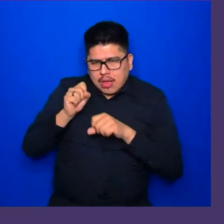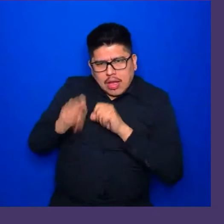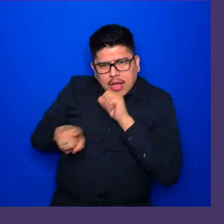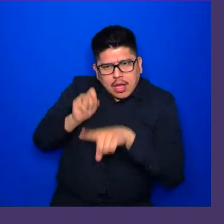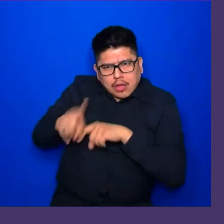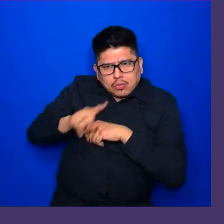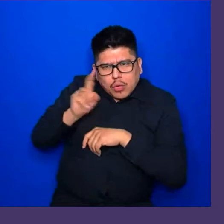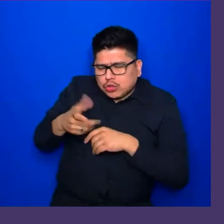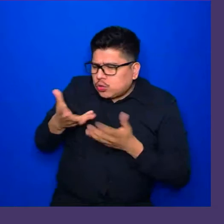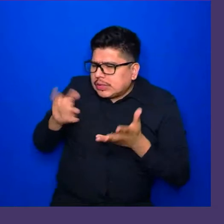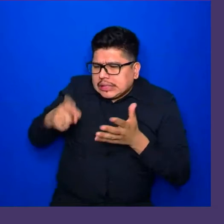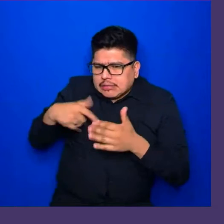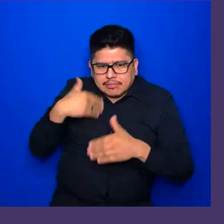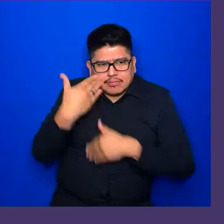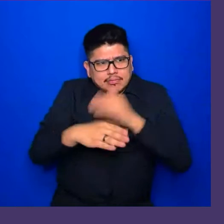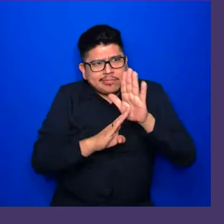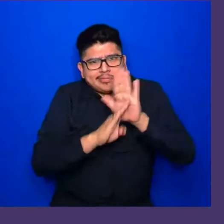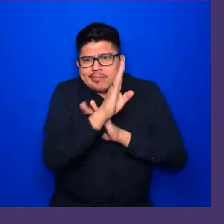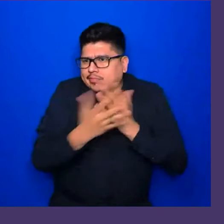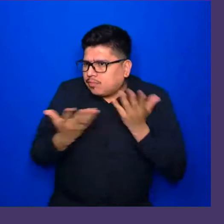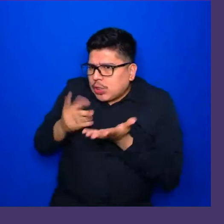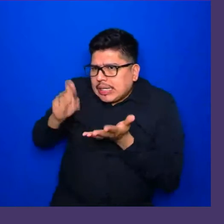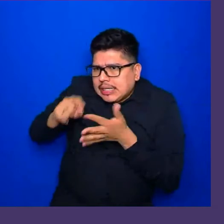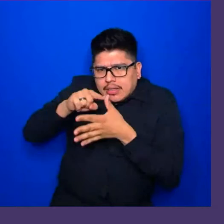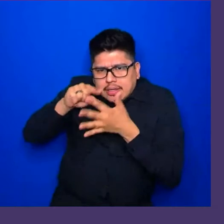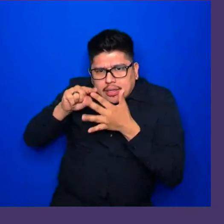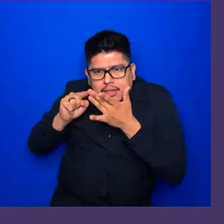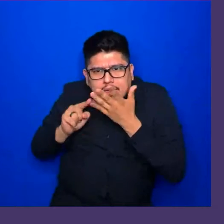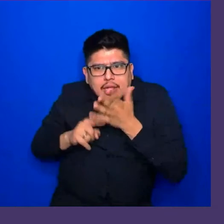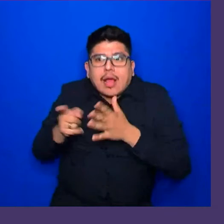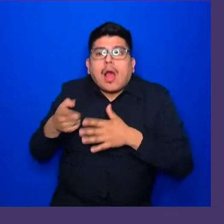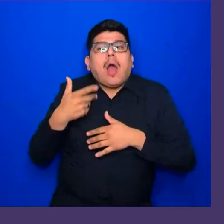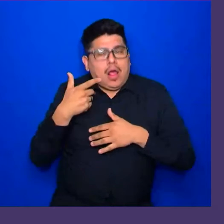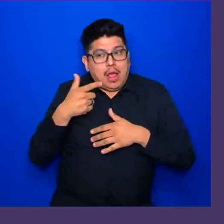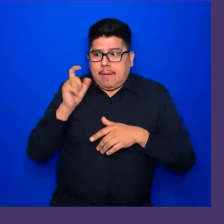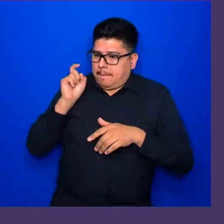That should just be a question to be asked to anyone. How do we really bring those,